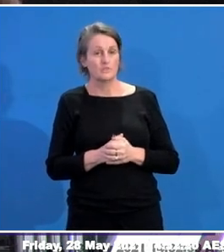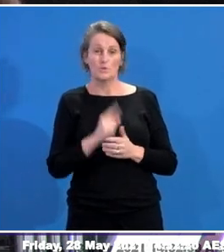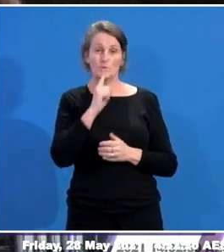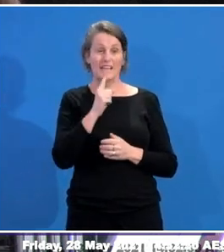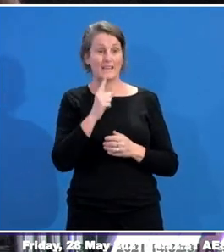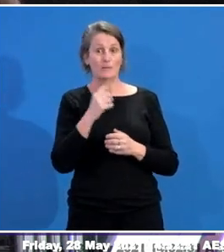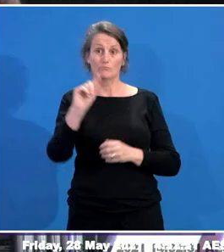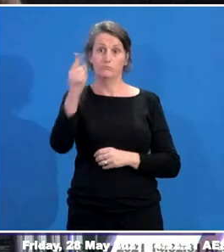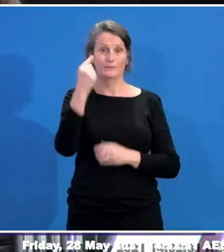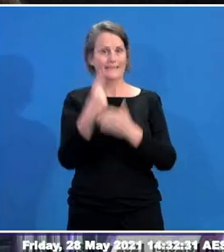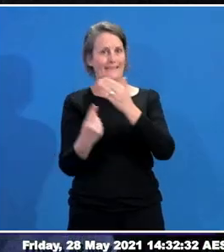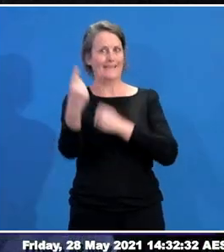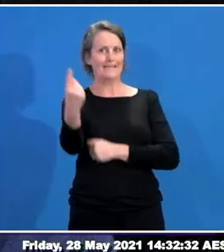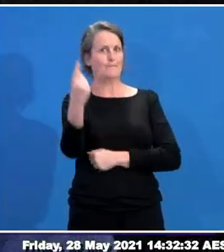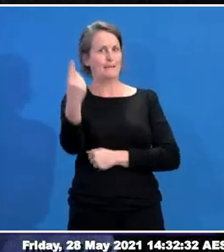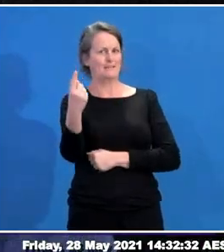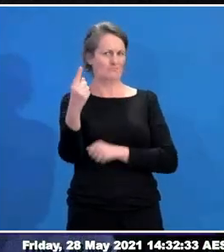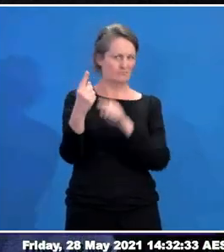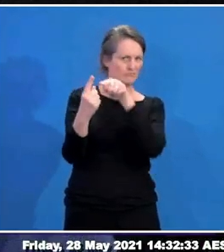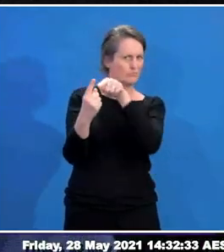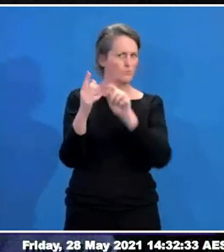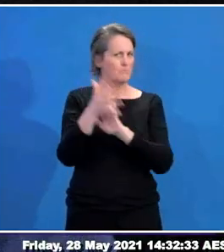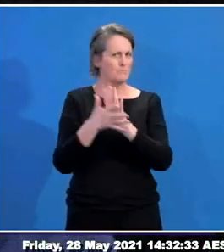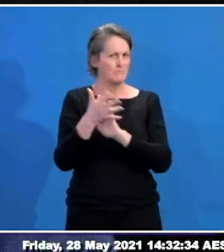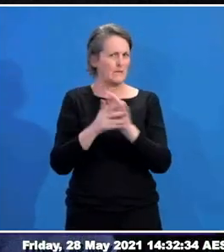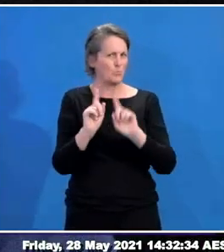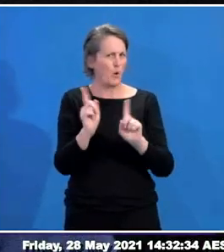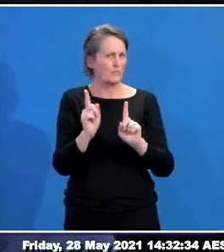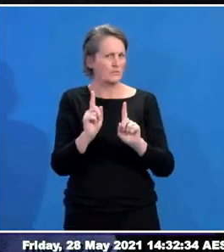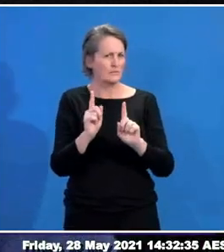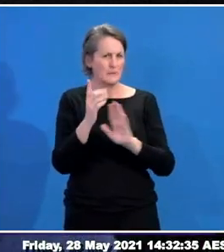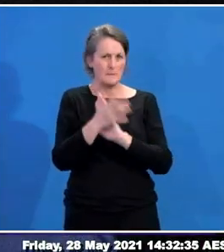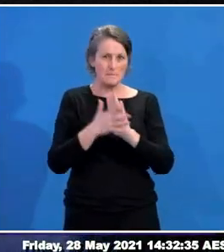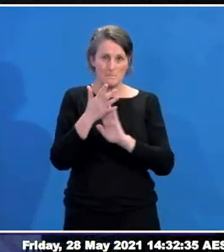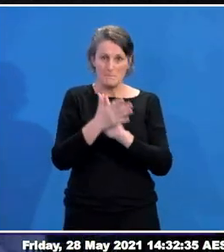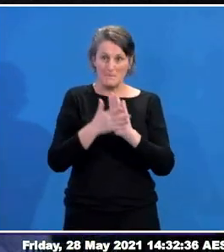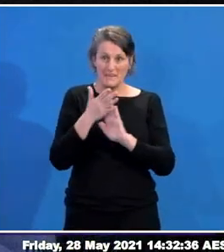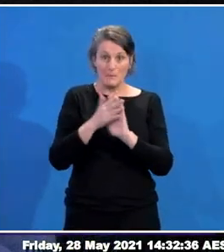independence the investigator has to have? How far removed do they have to be from the service provider?